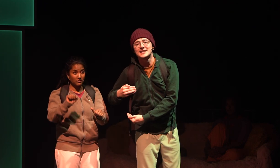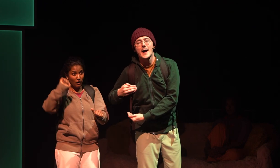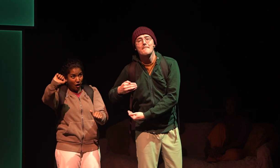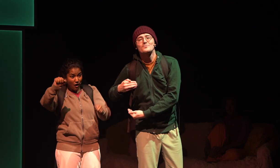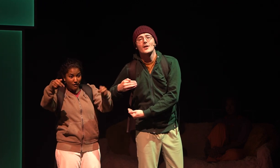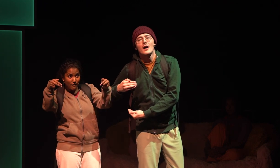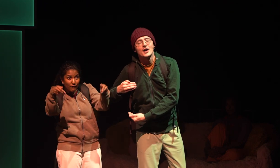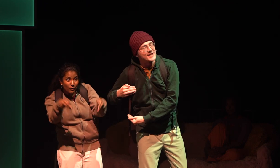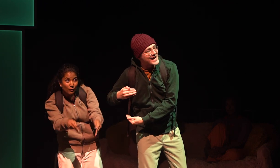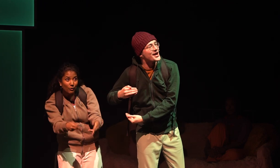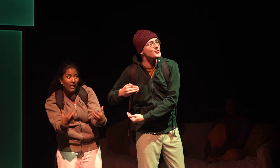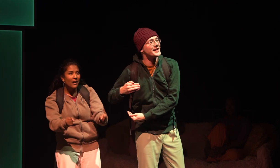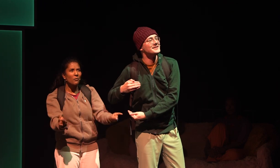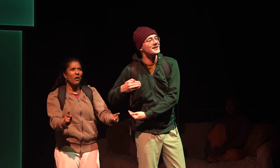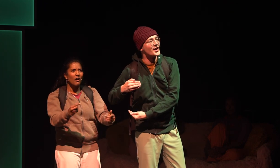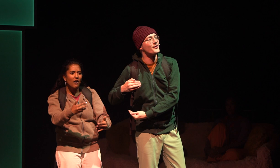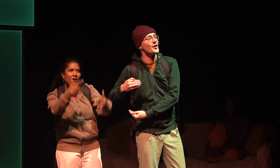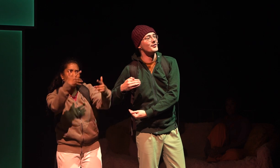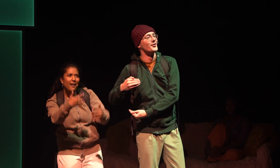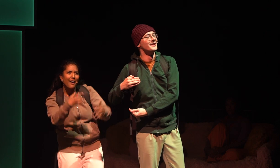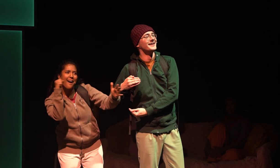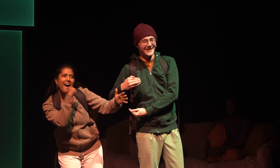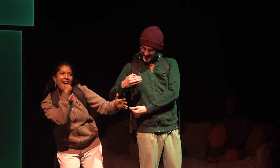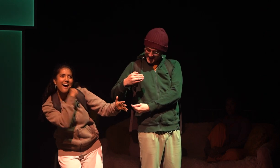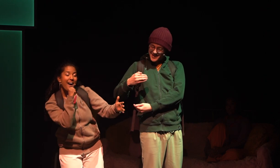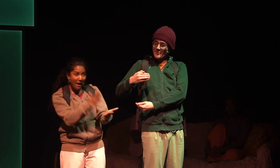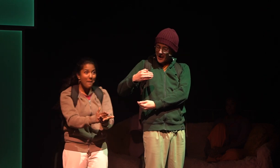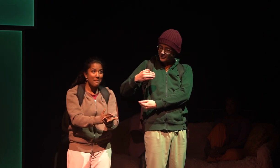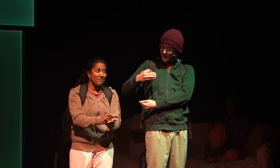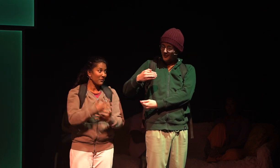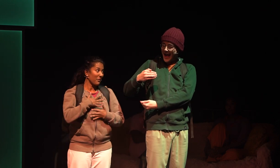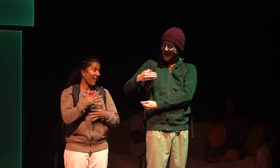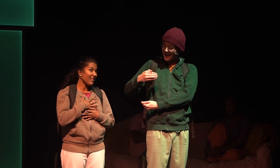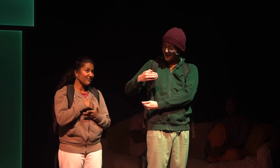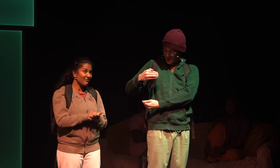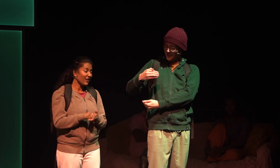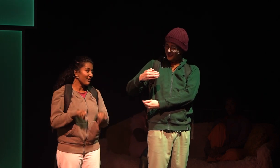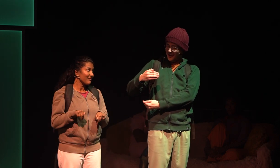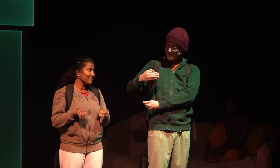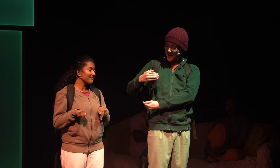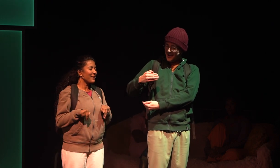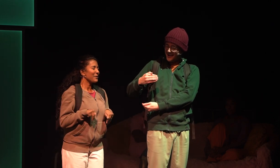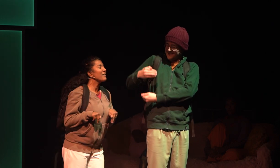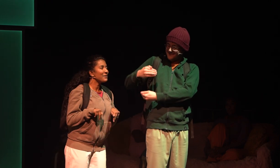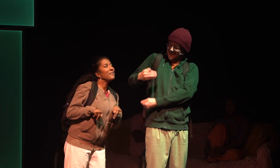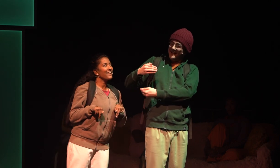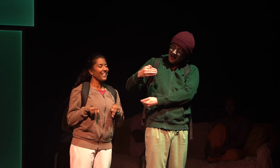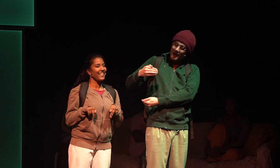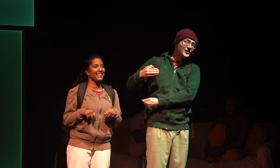did a Gary-oke at her funeral. You were chuffed with that, weren't you, GB?